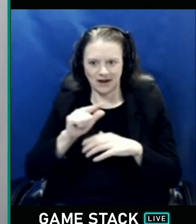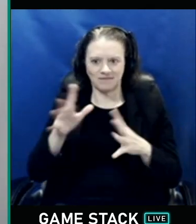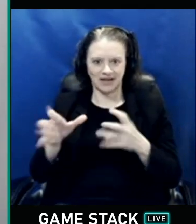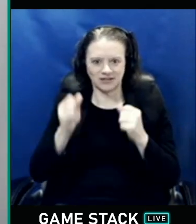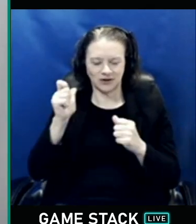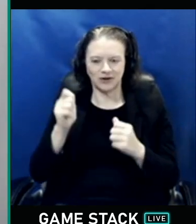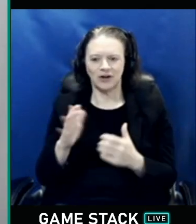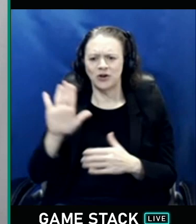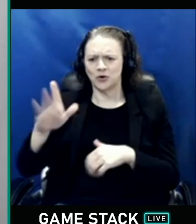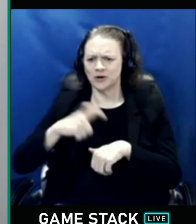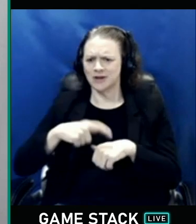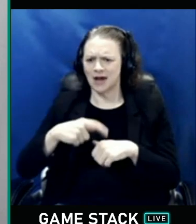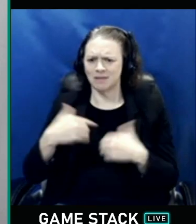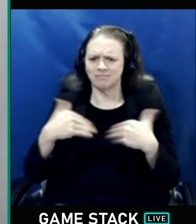I can't wait to see what you create.